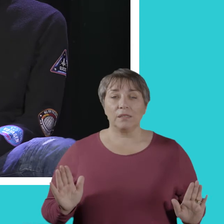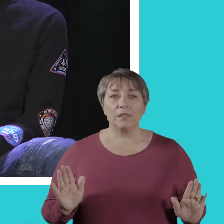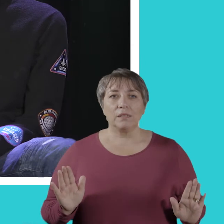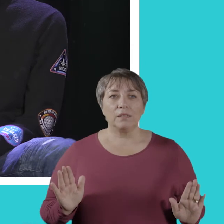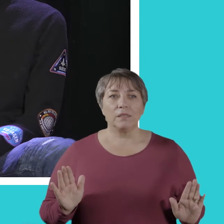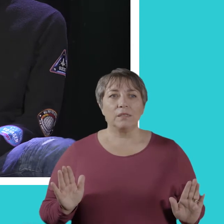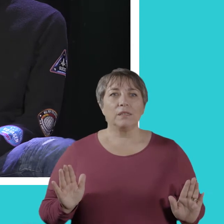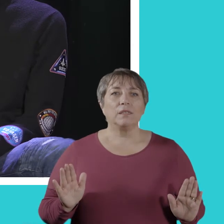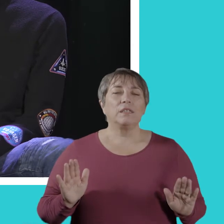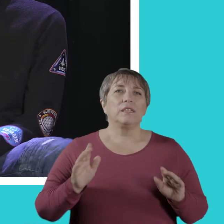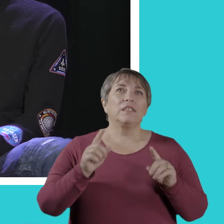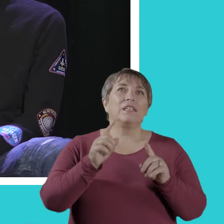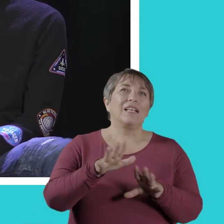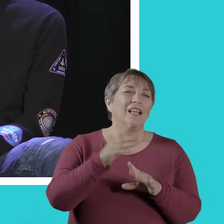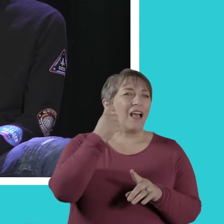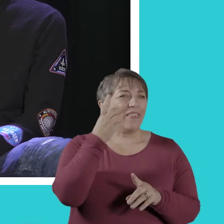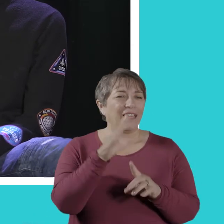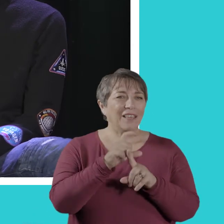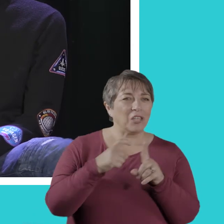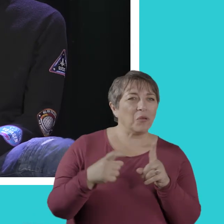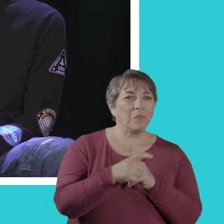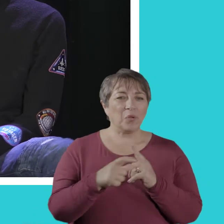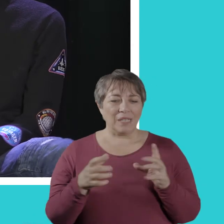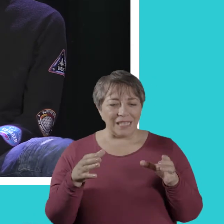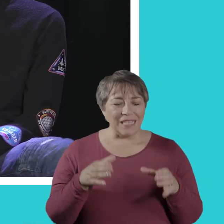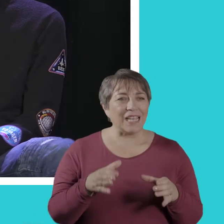or just community sectors really guilty of this where they put someone they they have